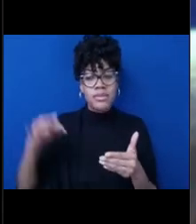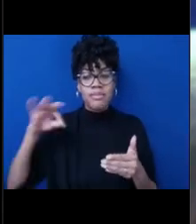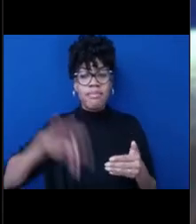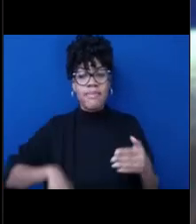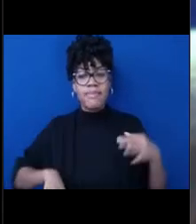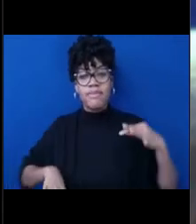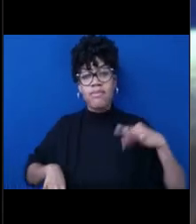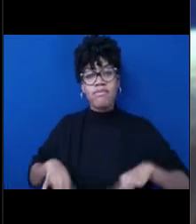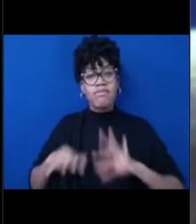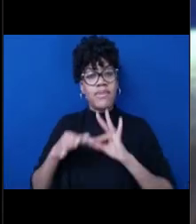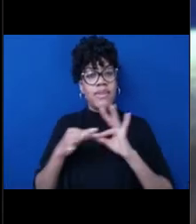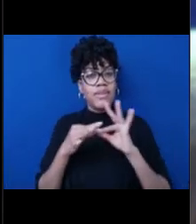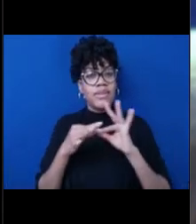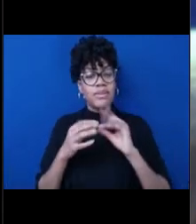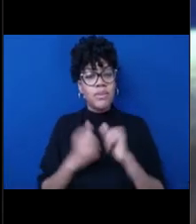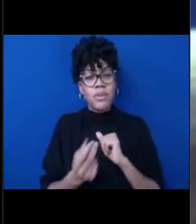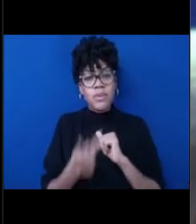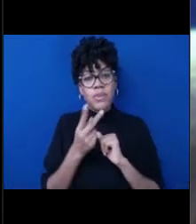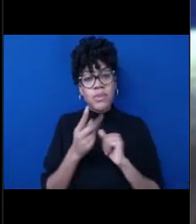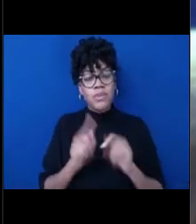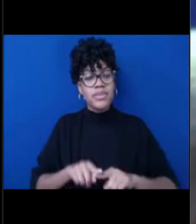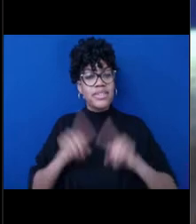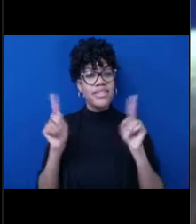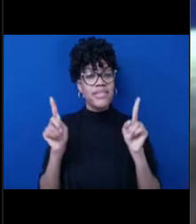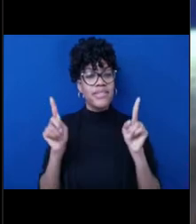between two different living organisms.